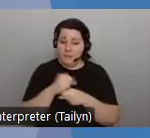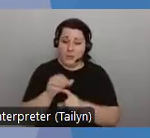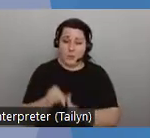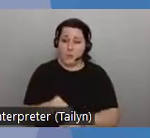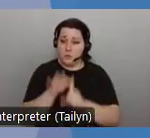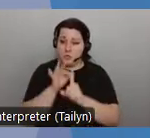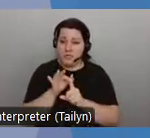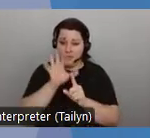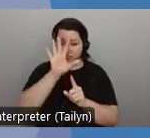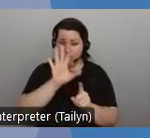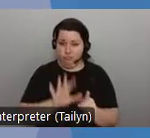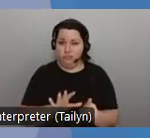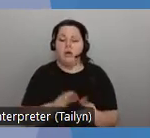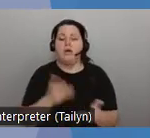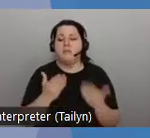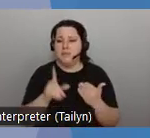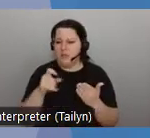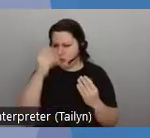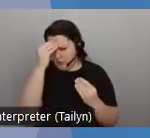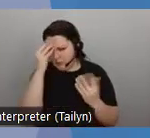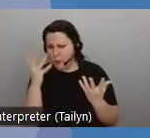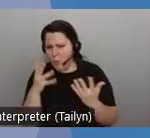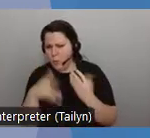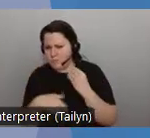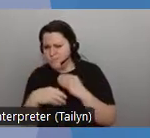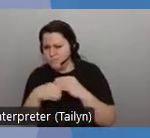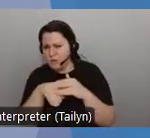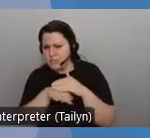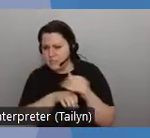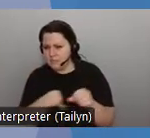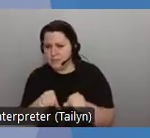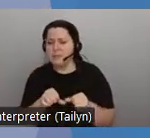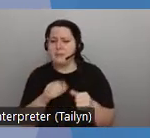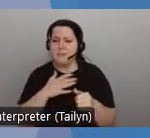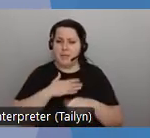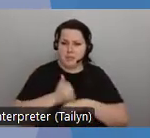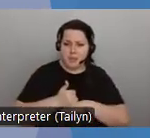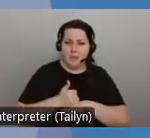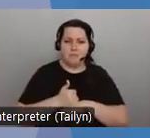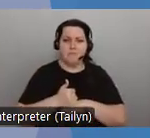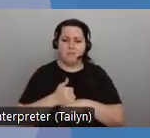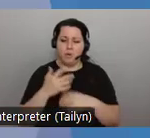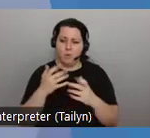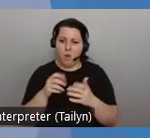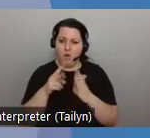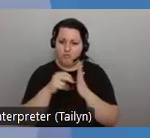When you are completing a unique layout you might have to put extra thought towards excess ability on how